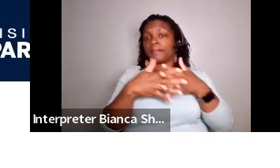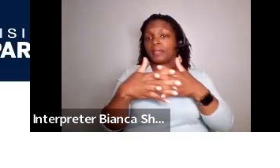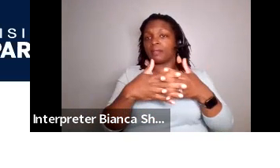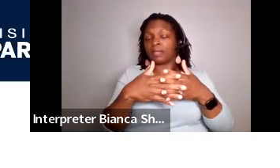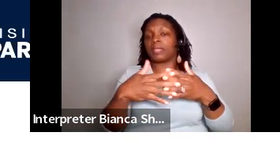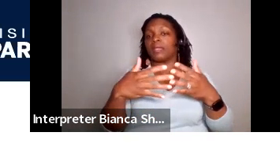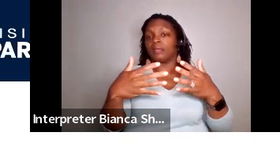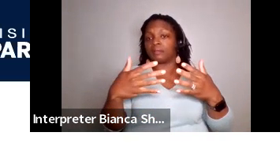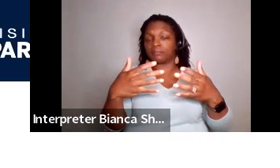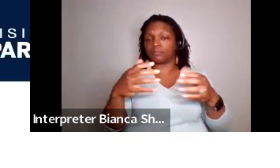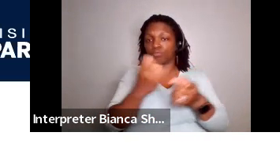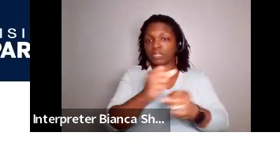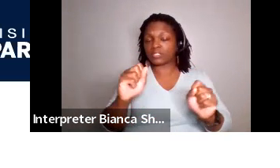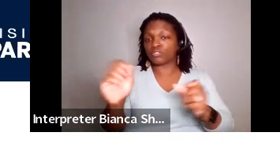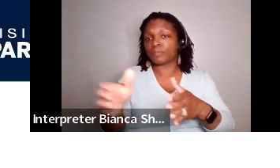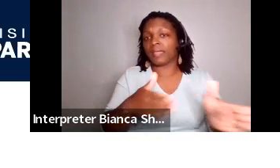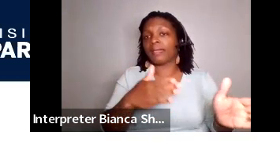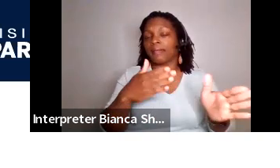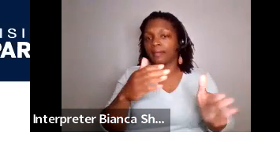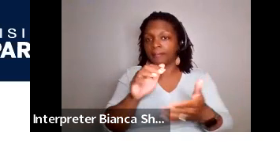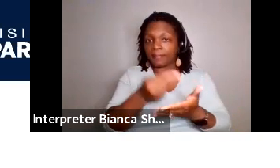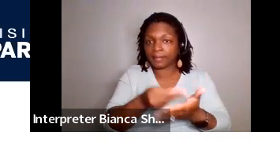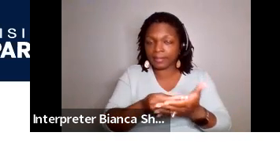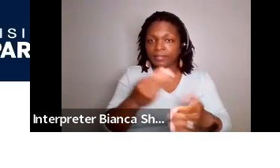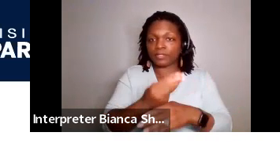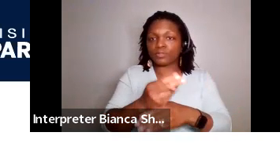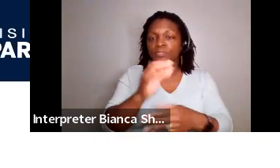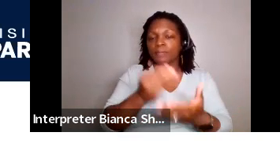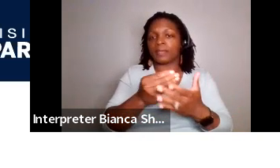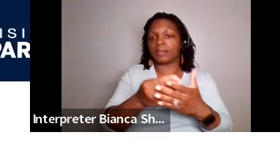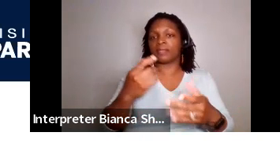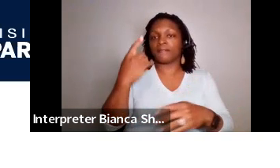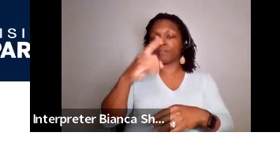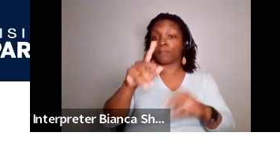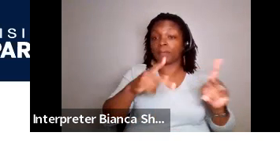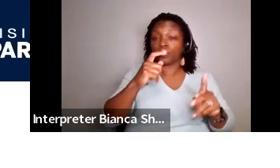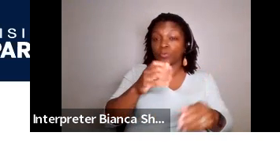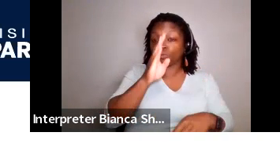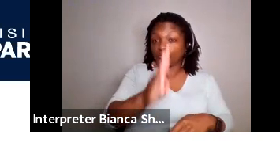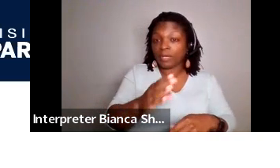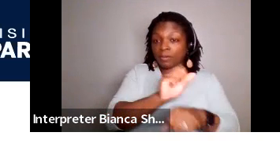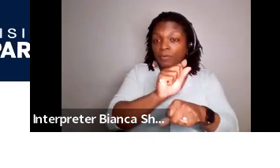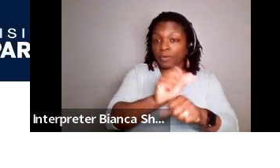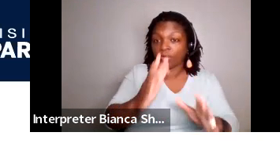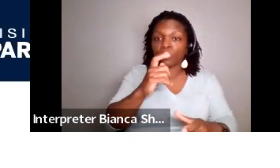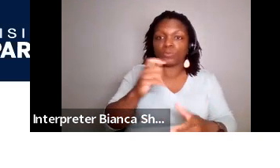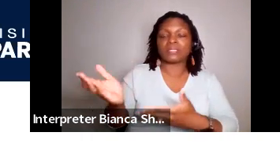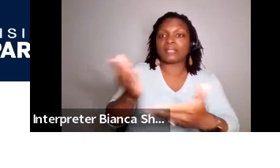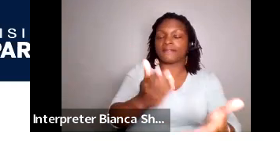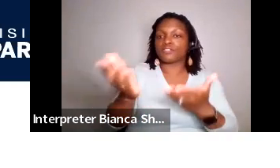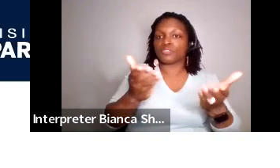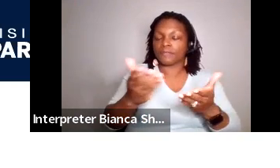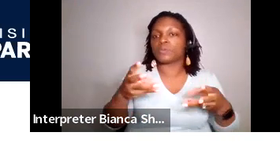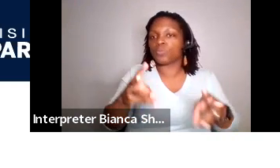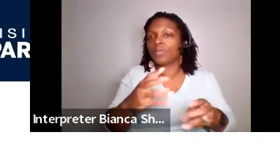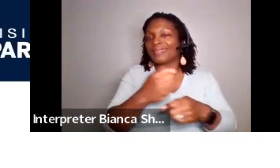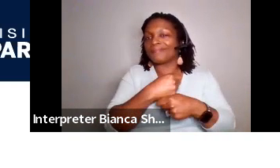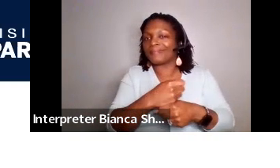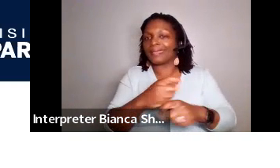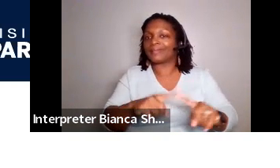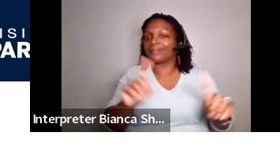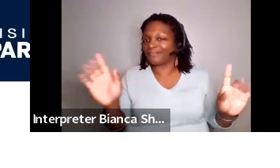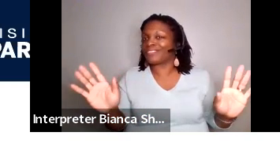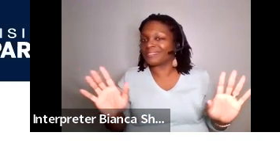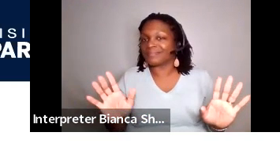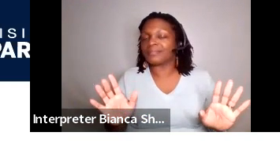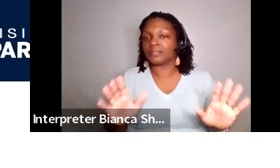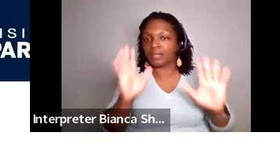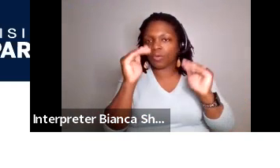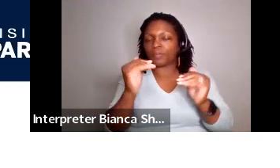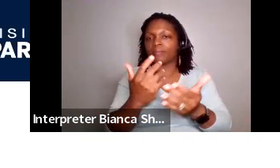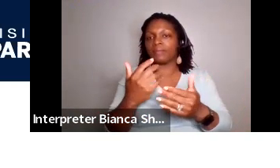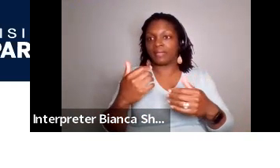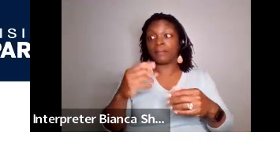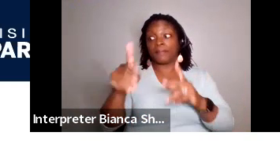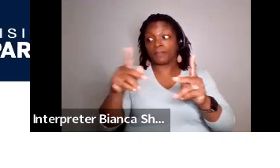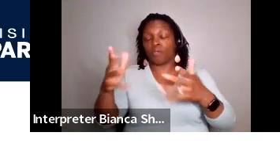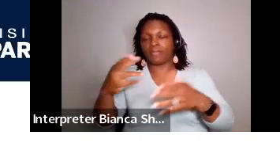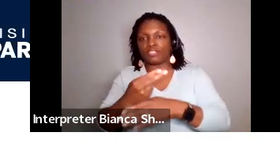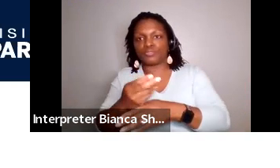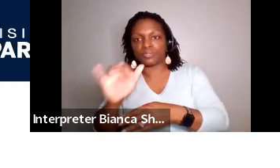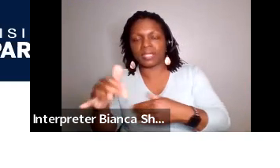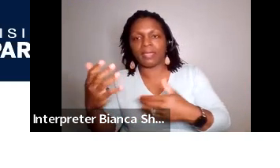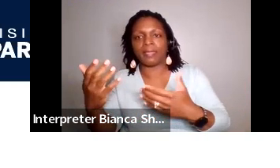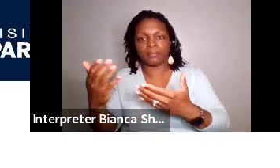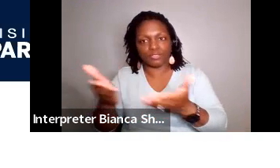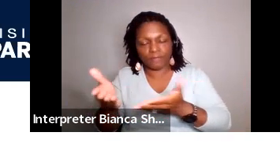We're using those to get money to those direct workers and those folks who are delivering the services, and in a way that makes a meaningful difference, and hopefully retains the the people that are in those industries.